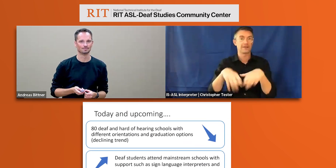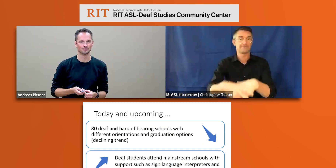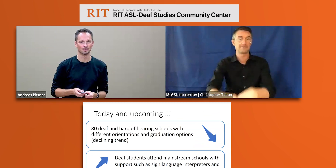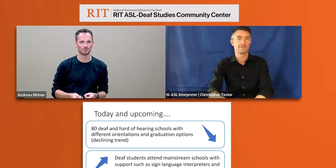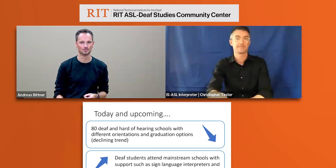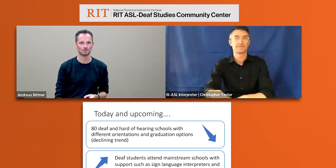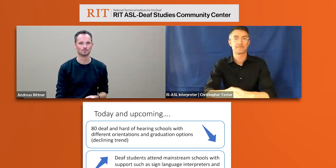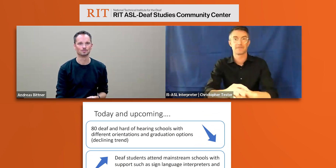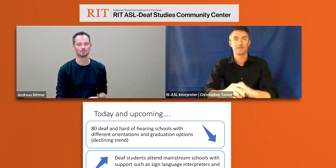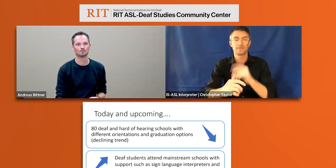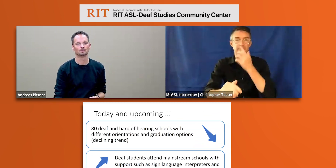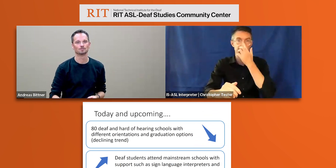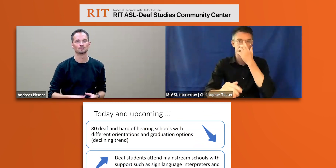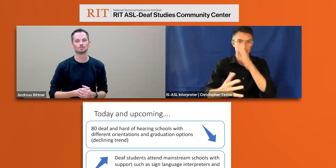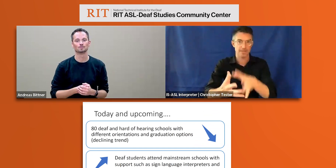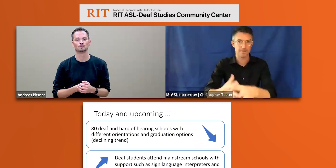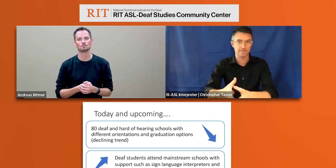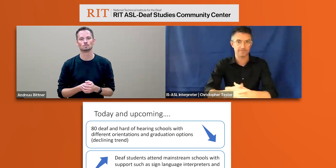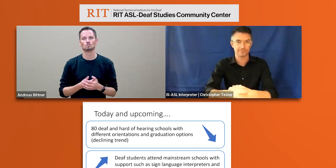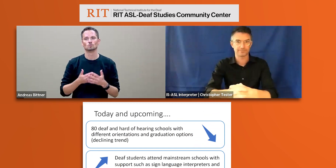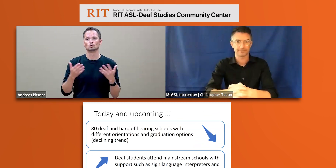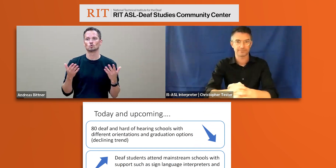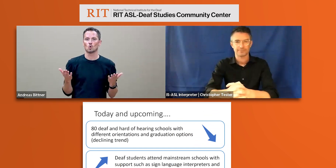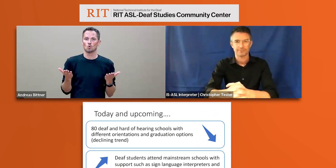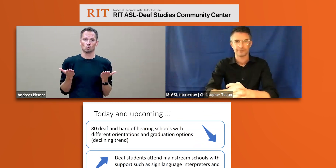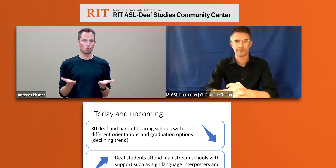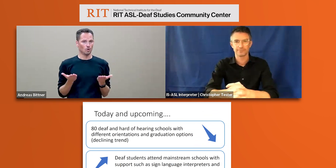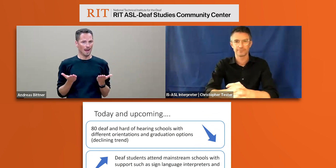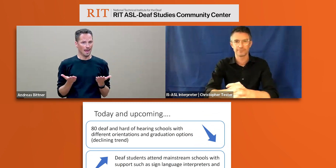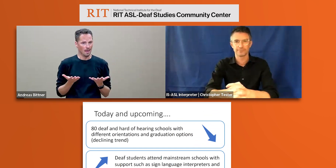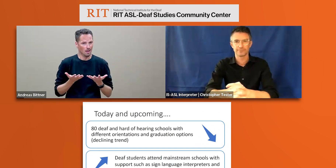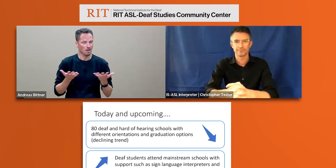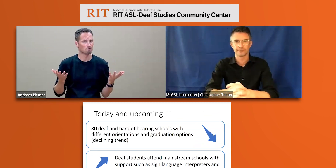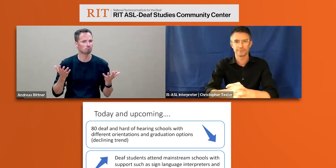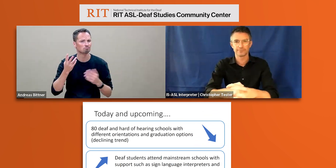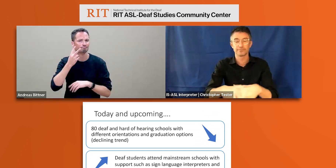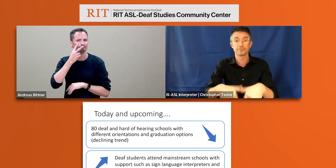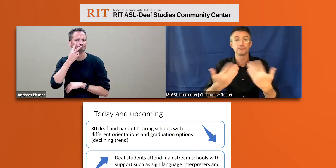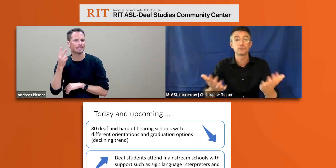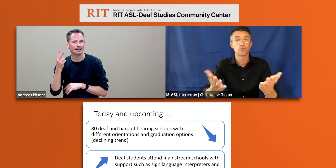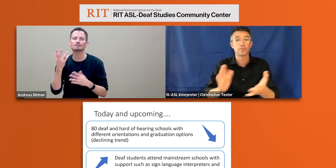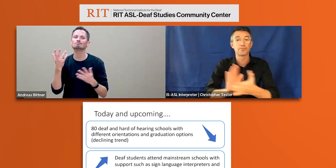Everyone in Germany has to learn DGS, despite their hearing status.